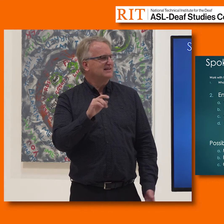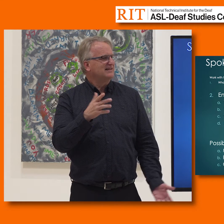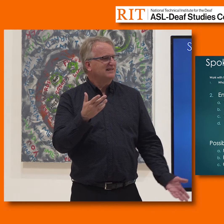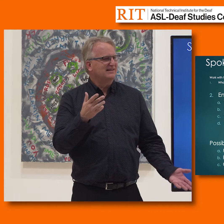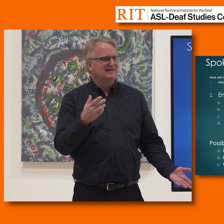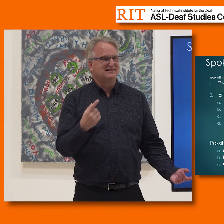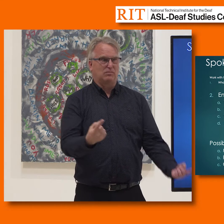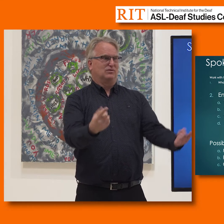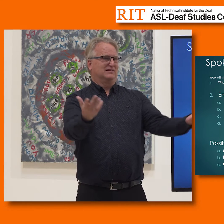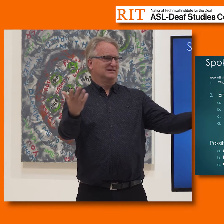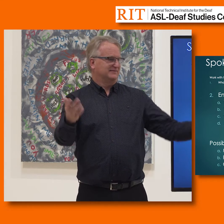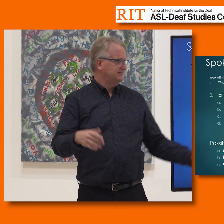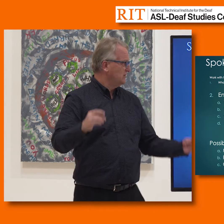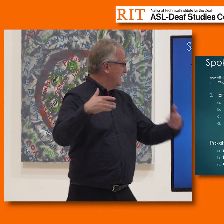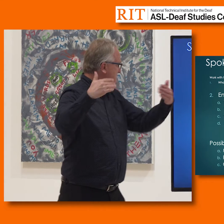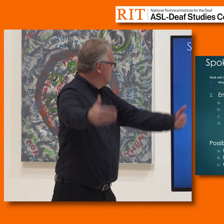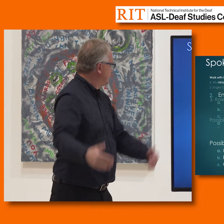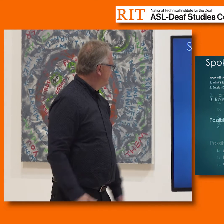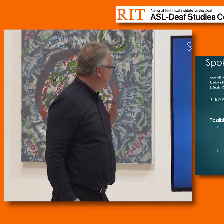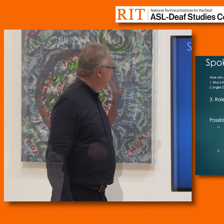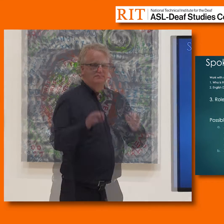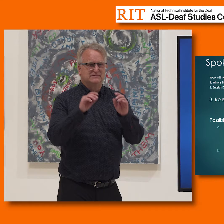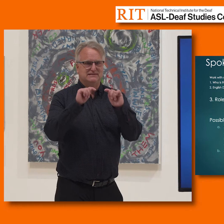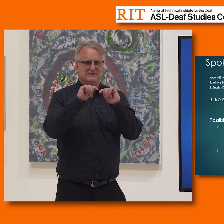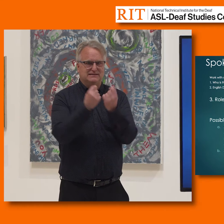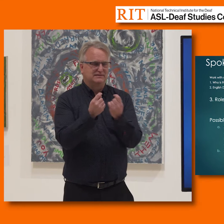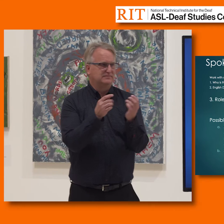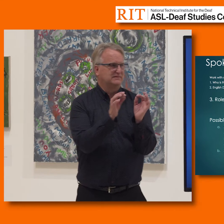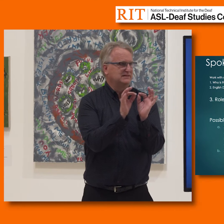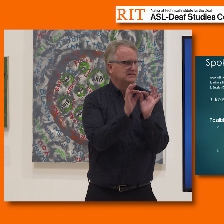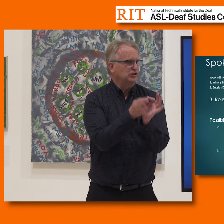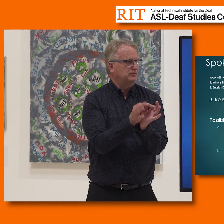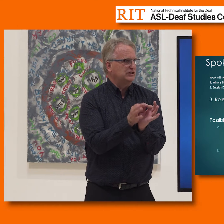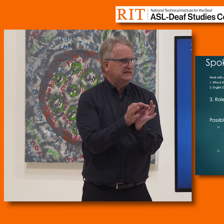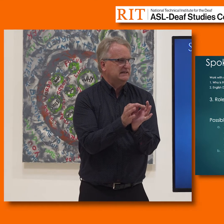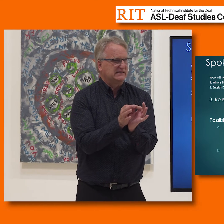It's validating. Just do something to make sure that you're engaged.